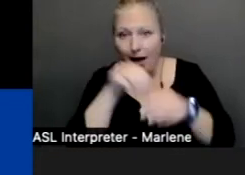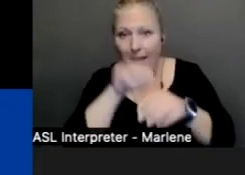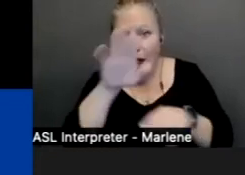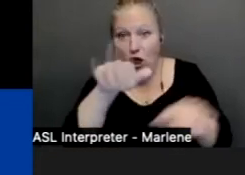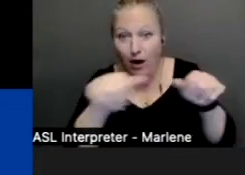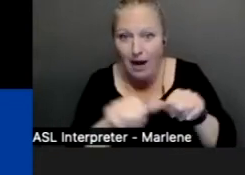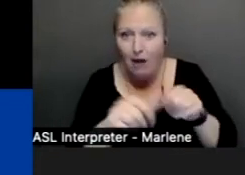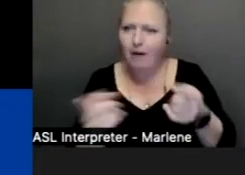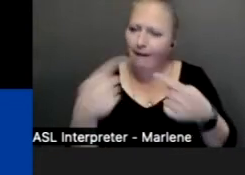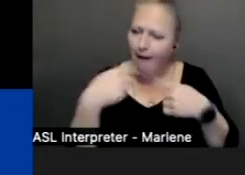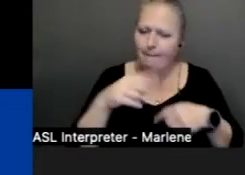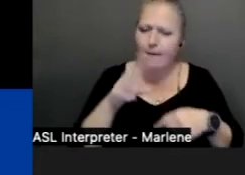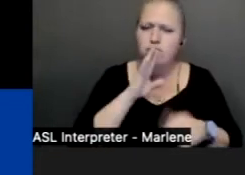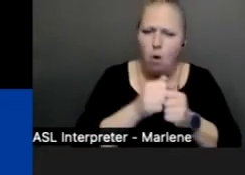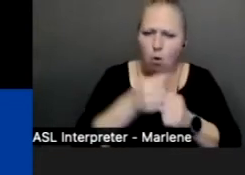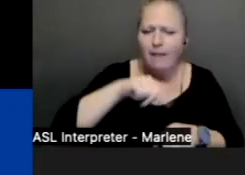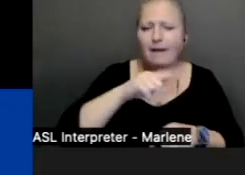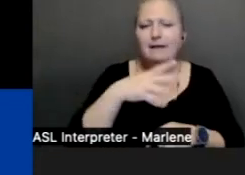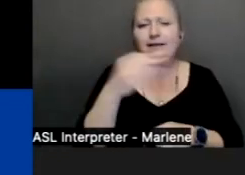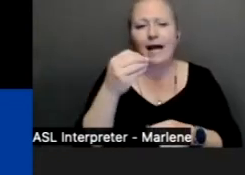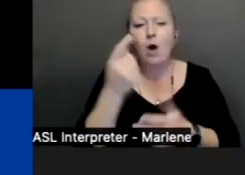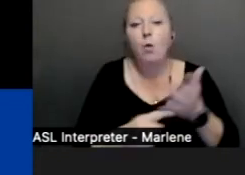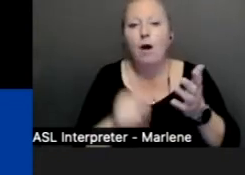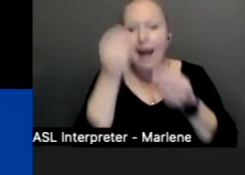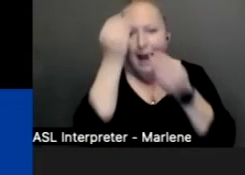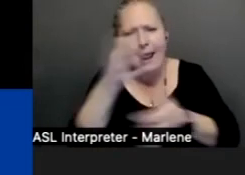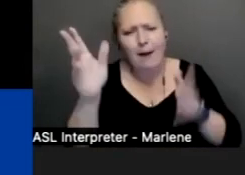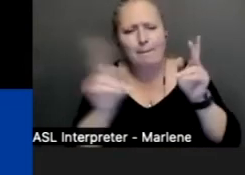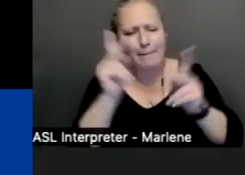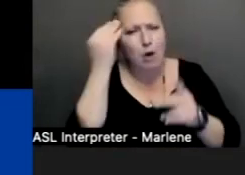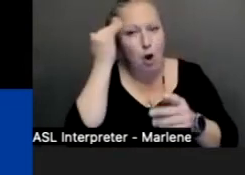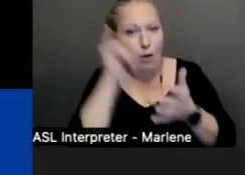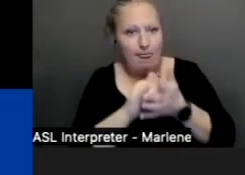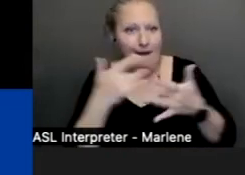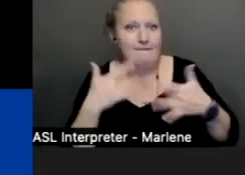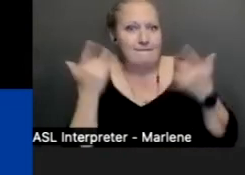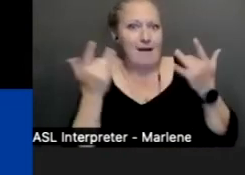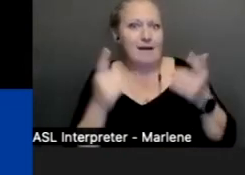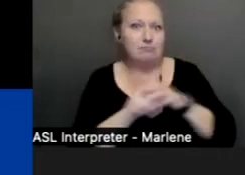come and talk to us also let people know that those are happening. So those are just a few of